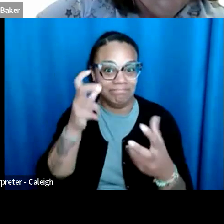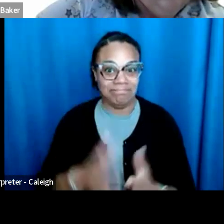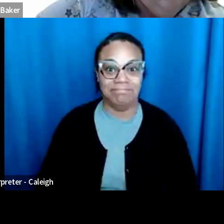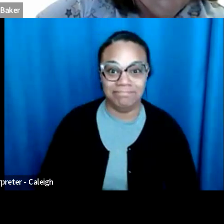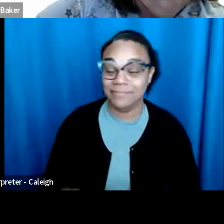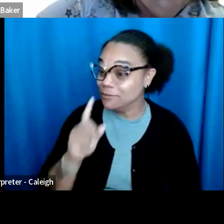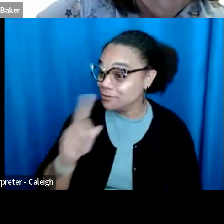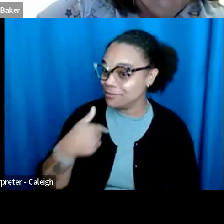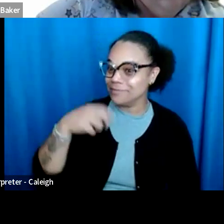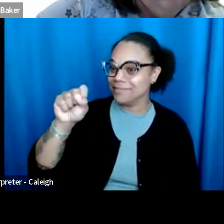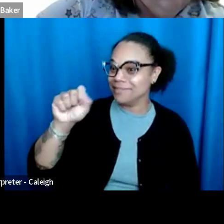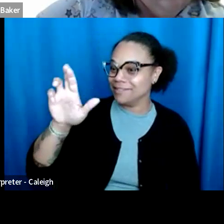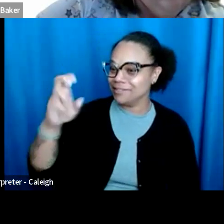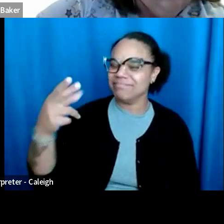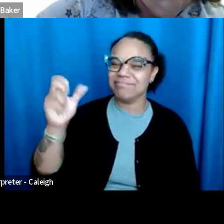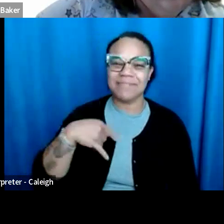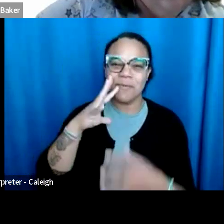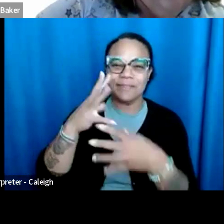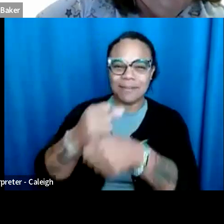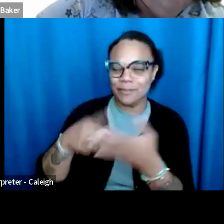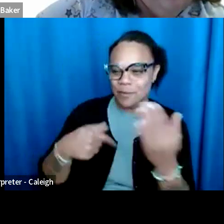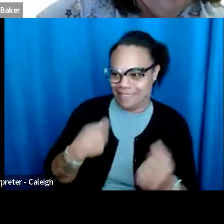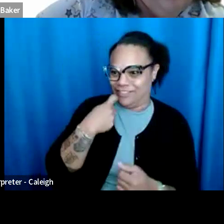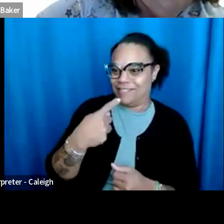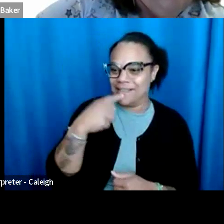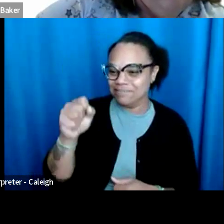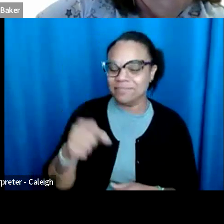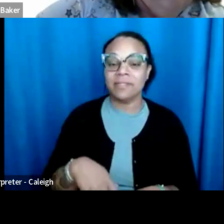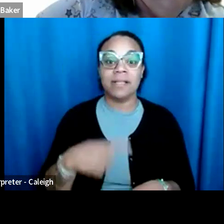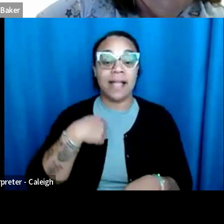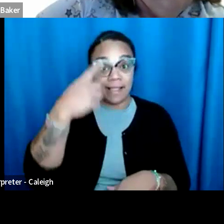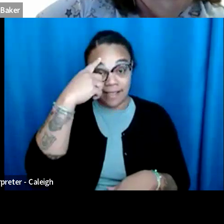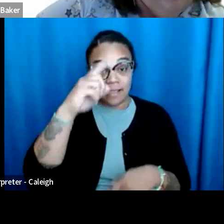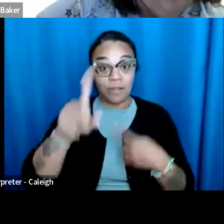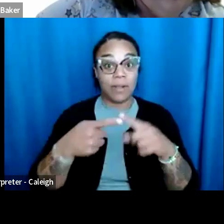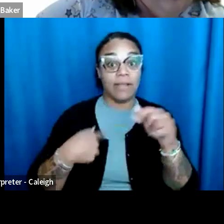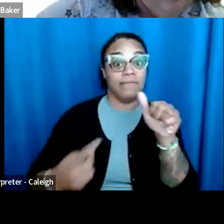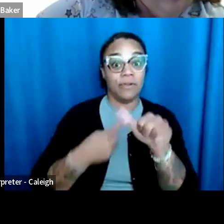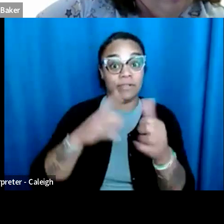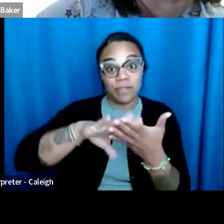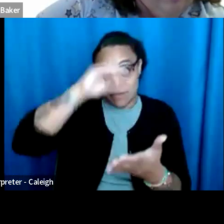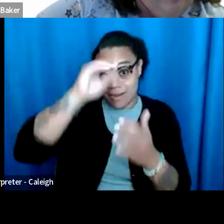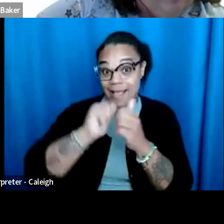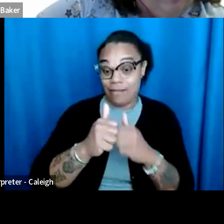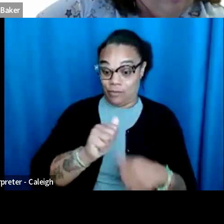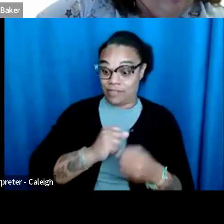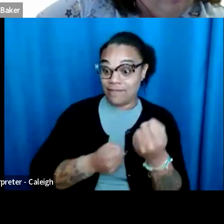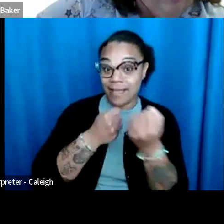Sure. This is Sarah. I'll just kind of summarize what I said. So I think that when I was first learning how to self-advocate, it was a matter of believing